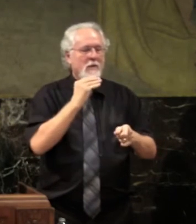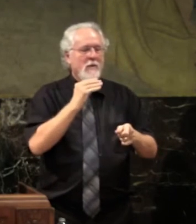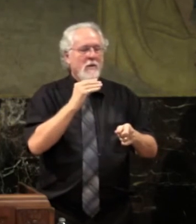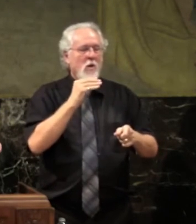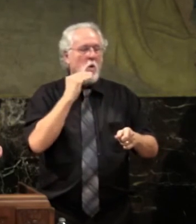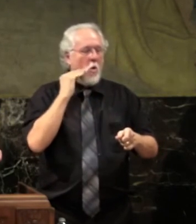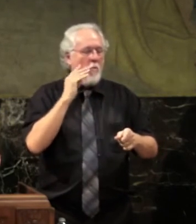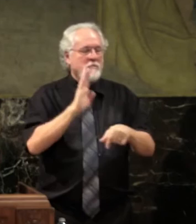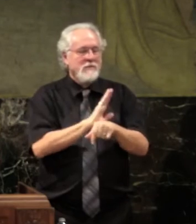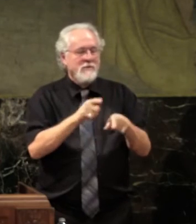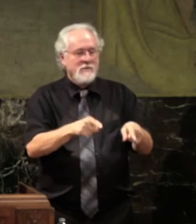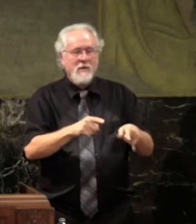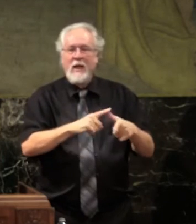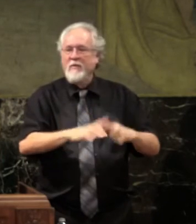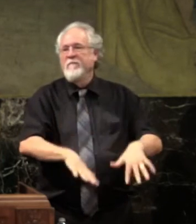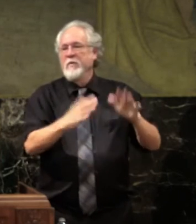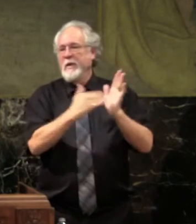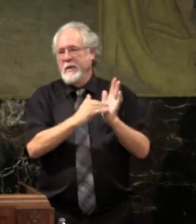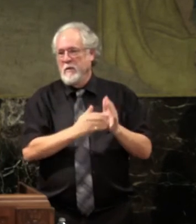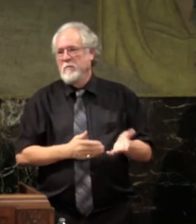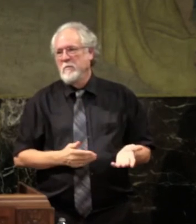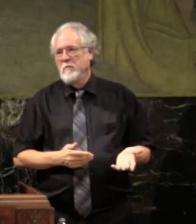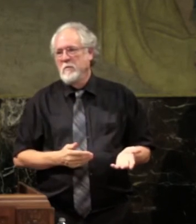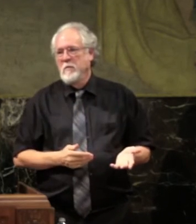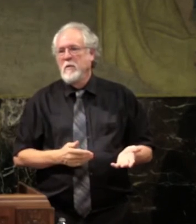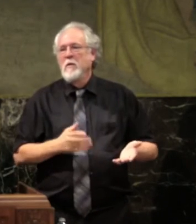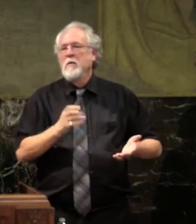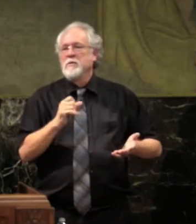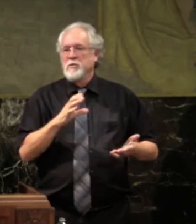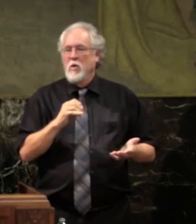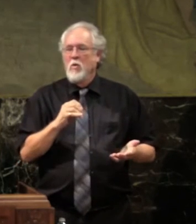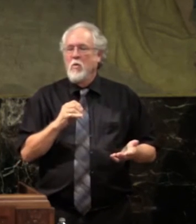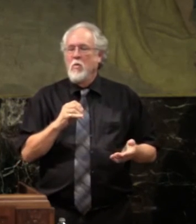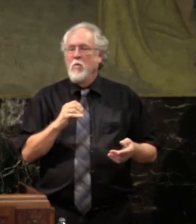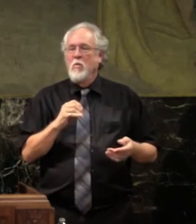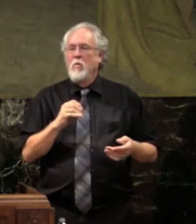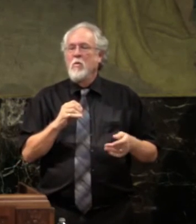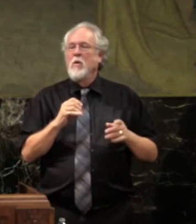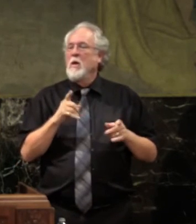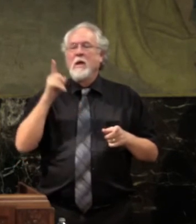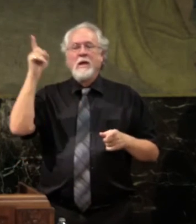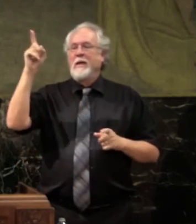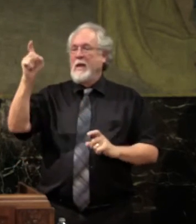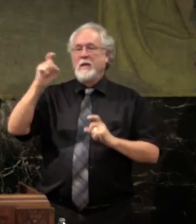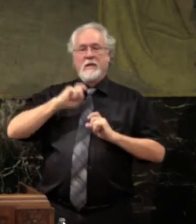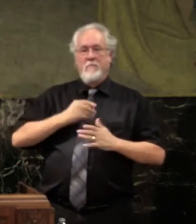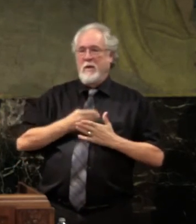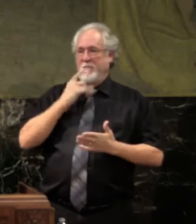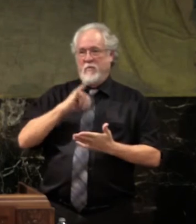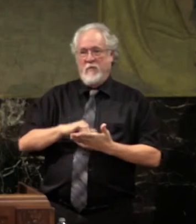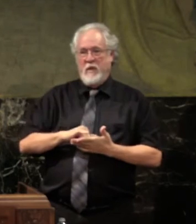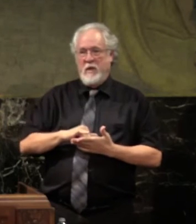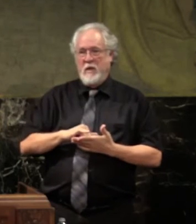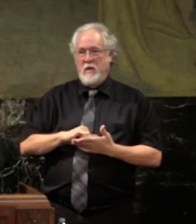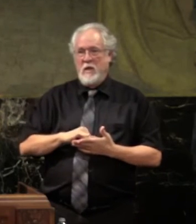flood again in this case the other reasons so they didn't appropriate money for that and the single biggest need